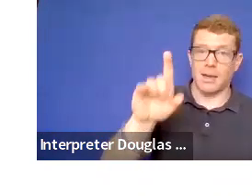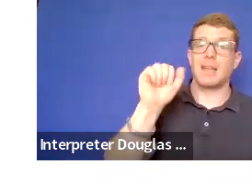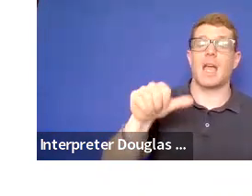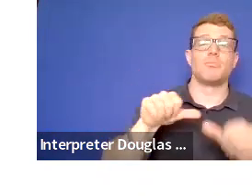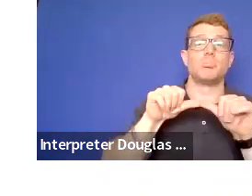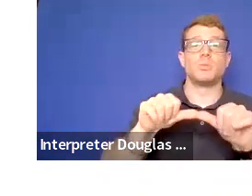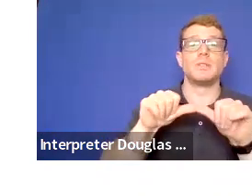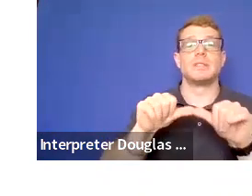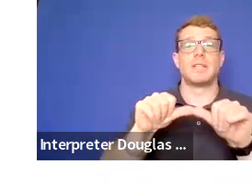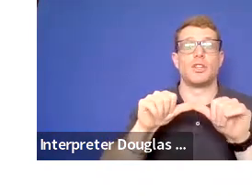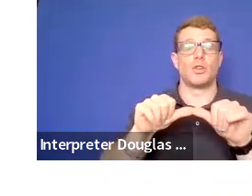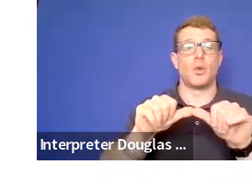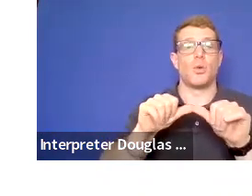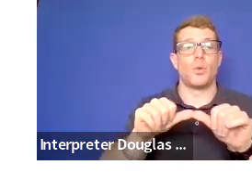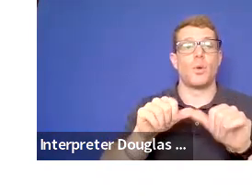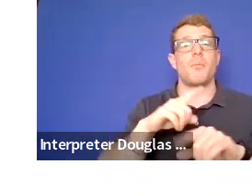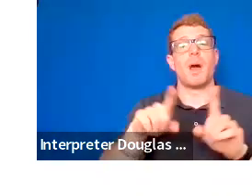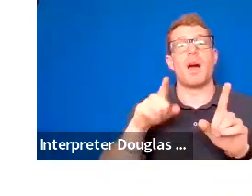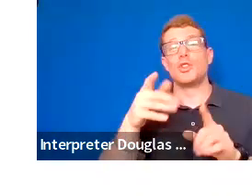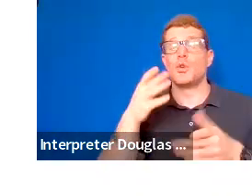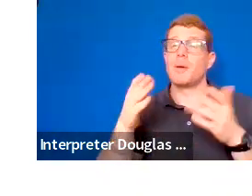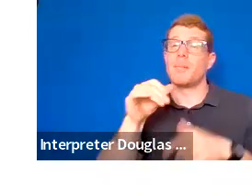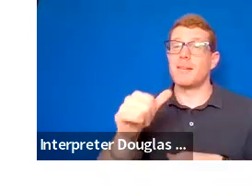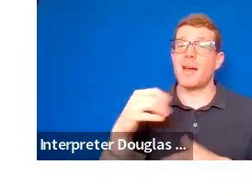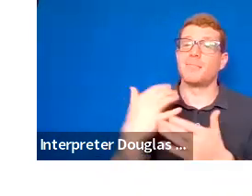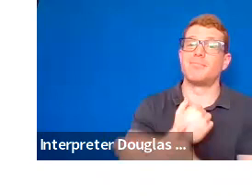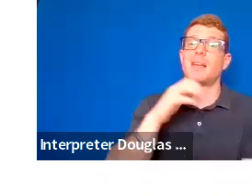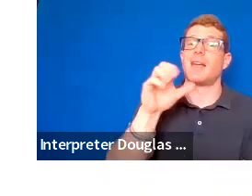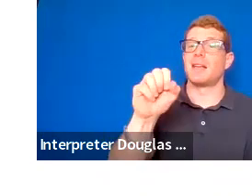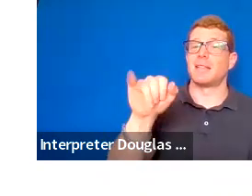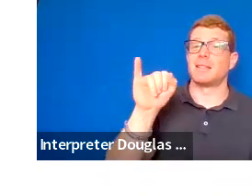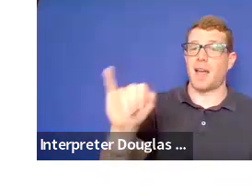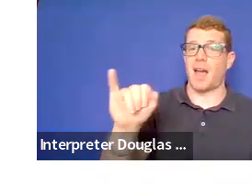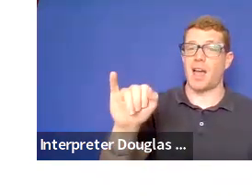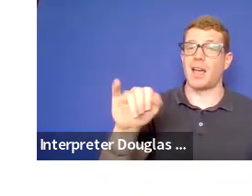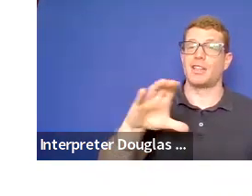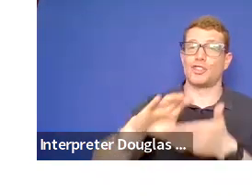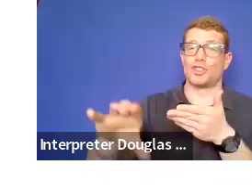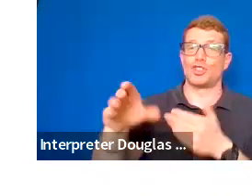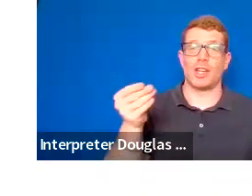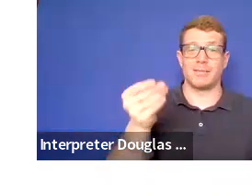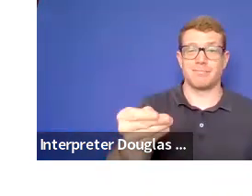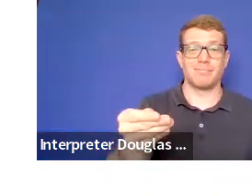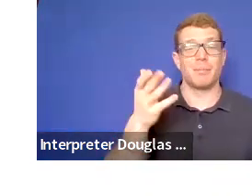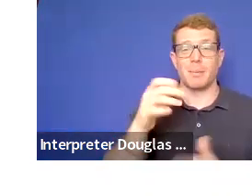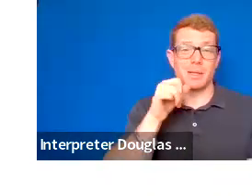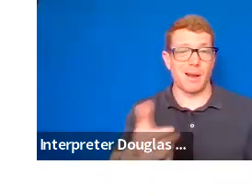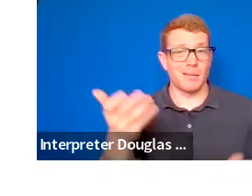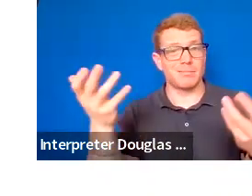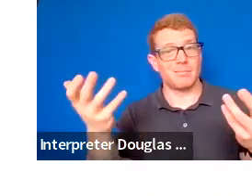But you may not get an Ssr. check